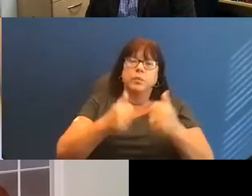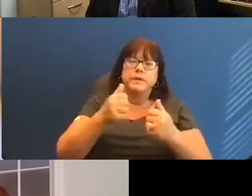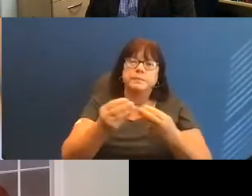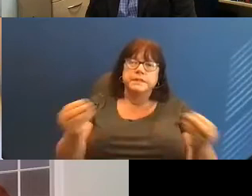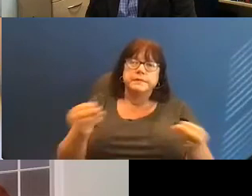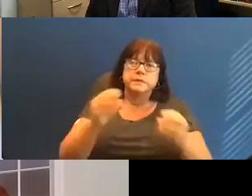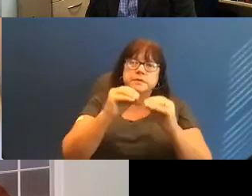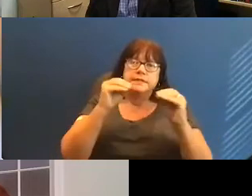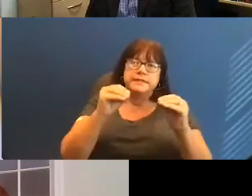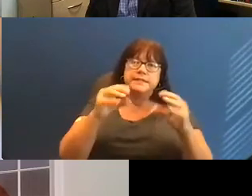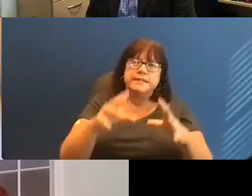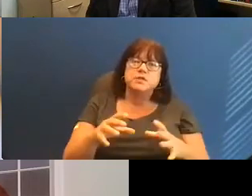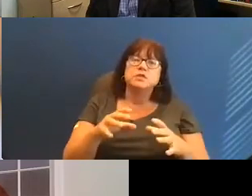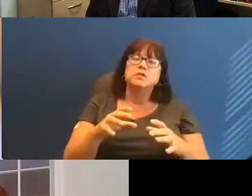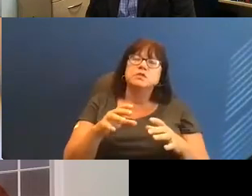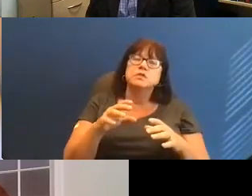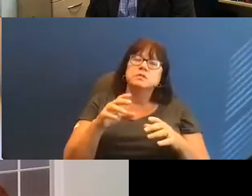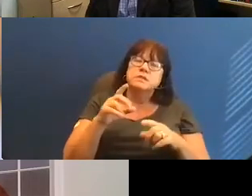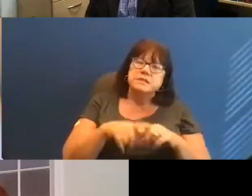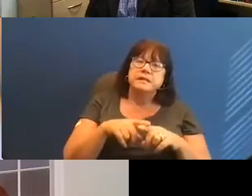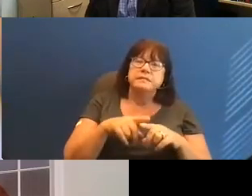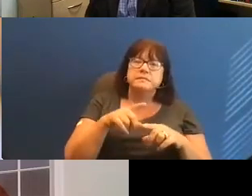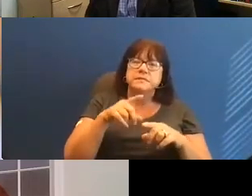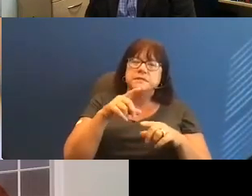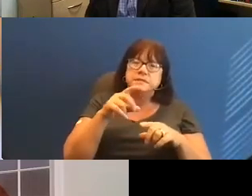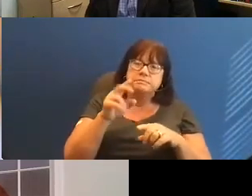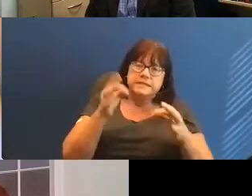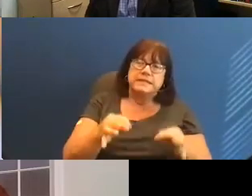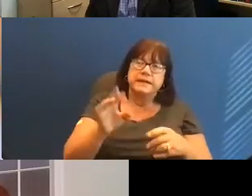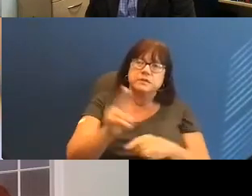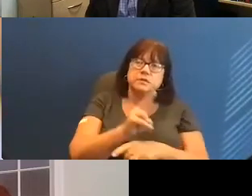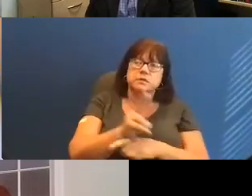grade relies on access to those materials. I'm going to flip over to my browser again.